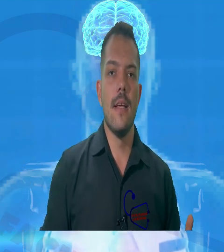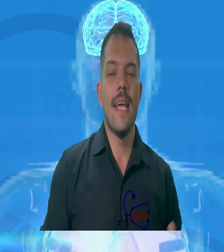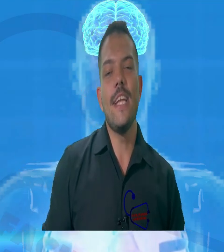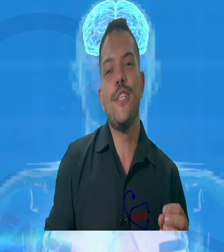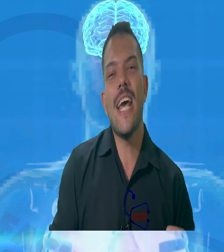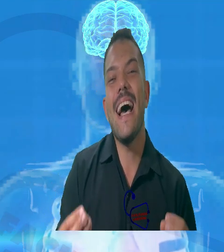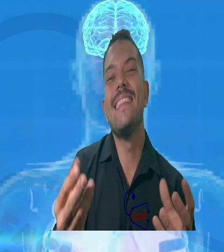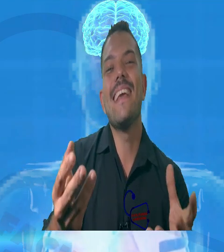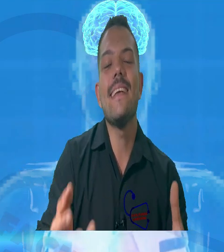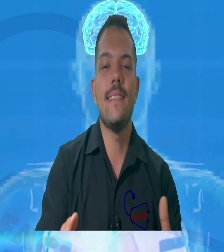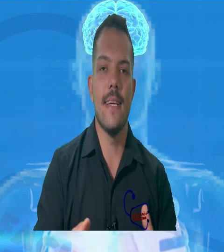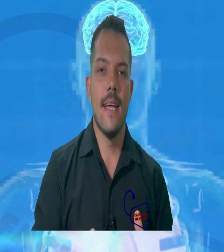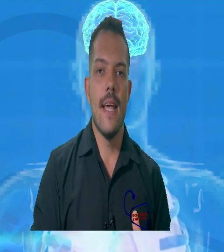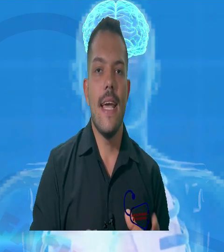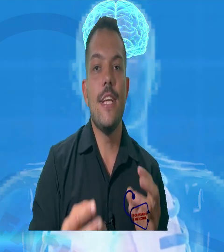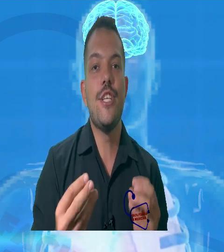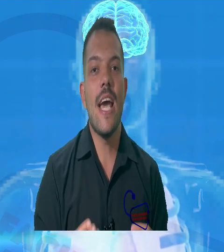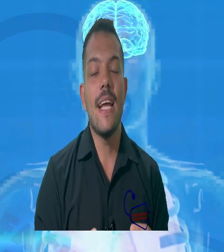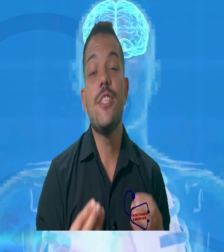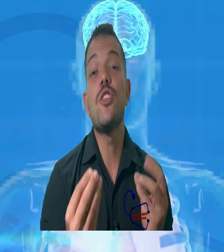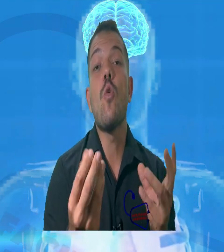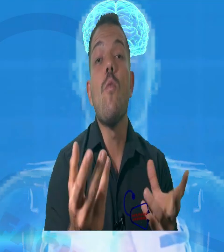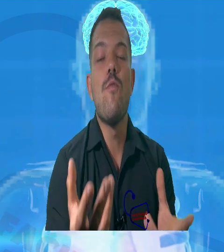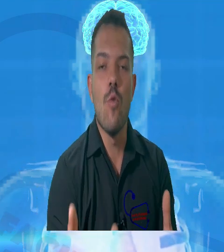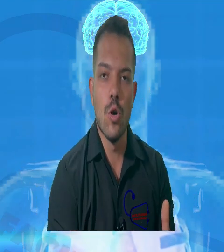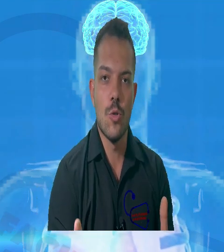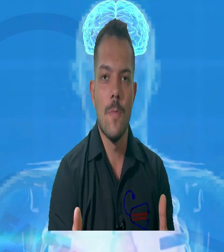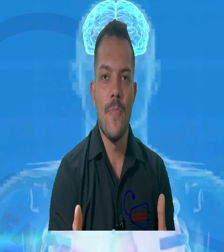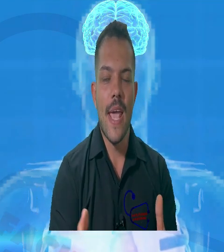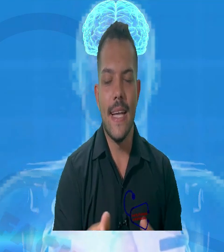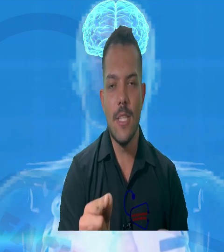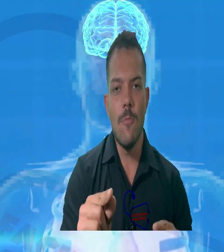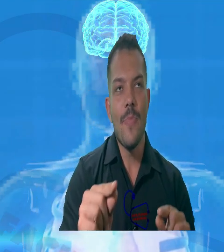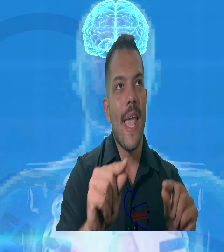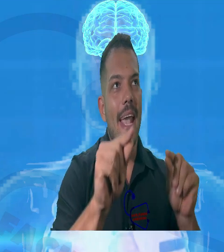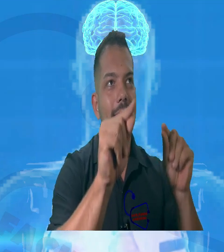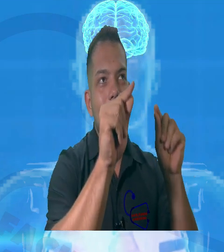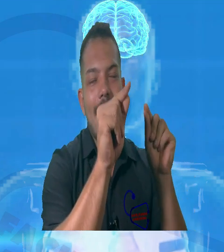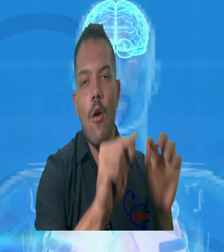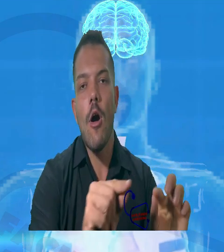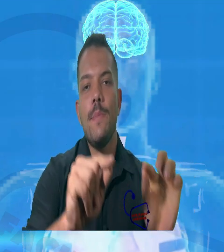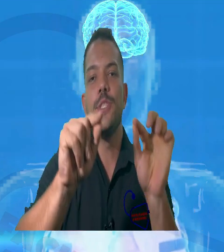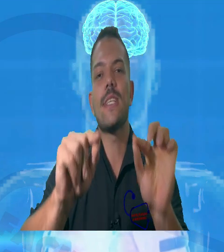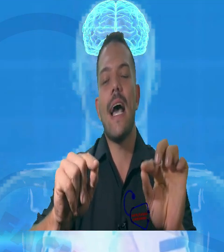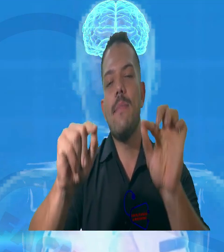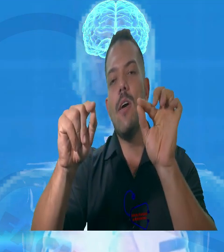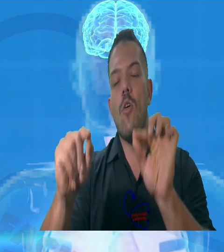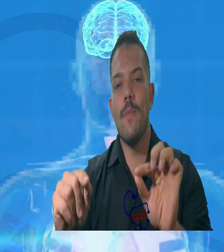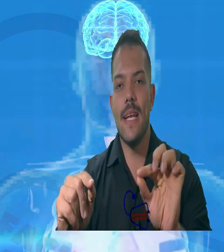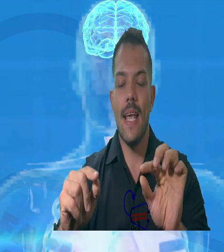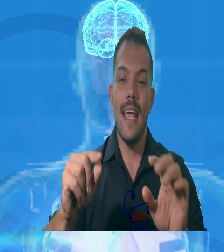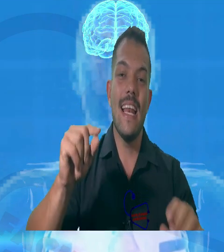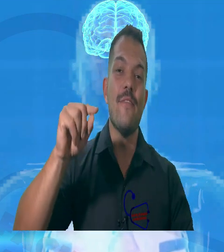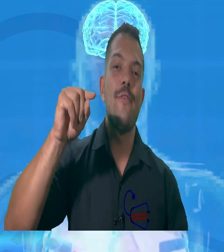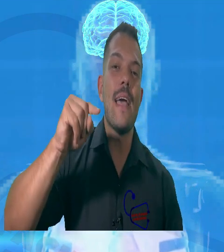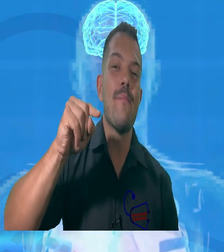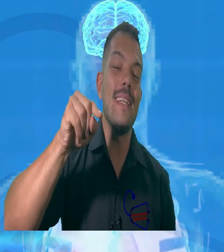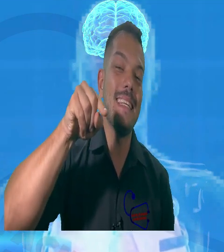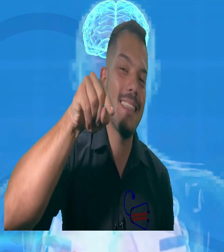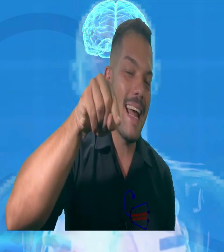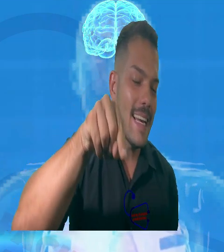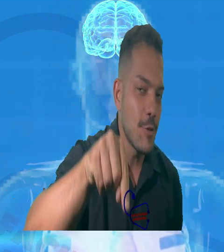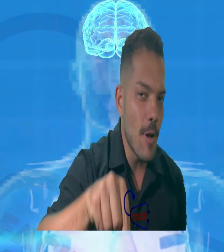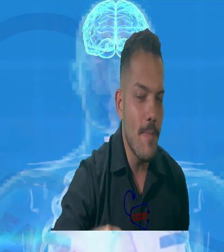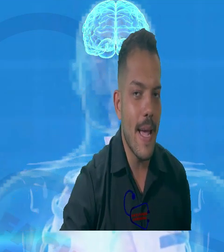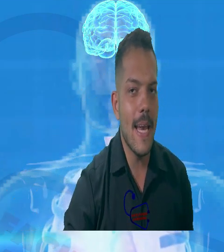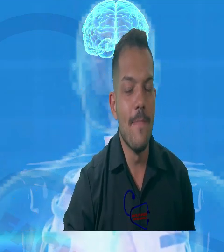it generates burning, it generates discomfort. So this sarcoptes fits Omni, it will penetrate your skin